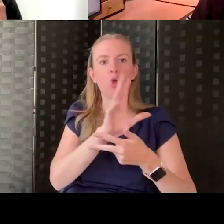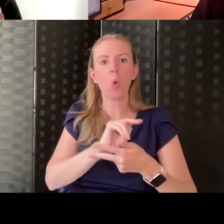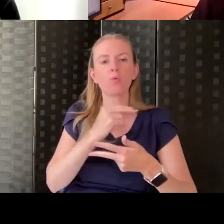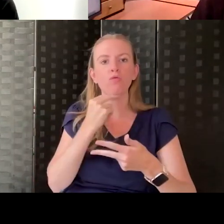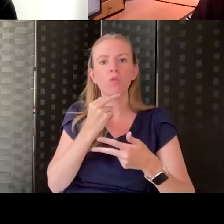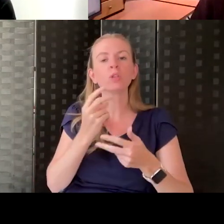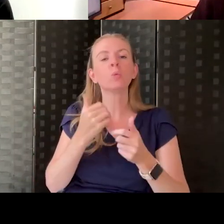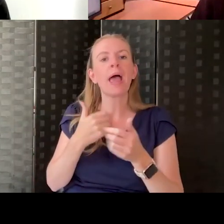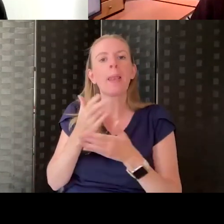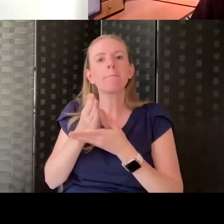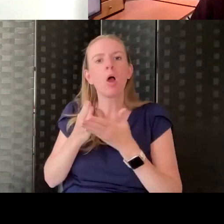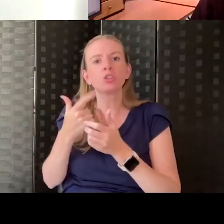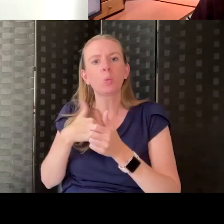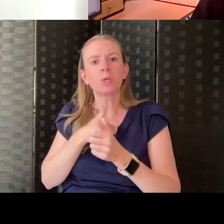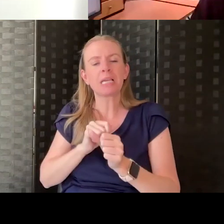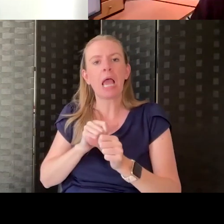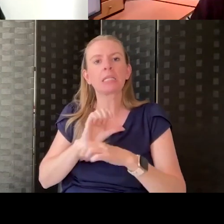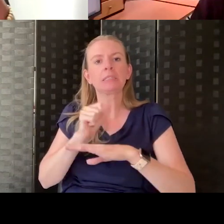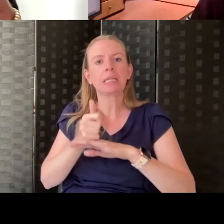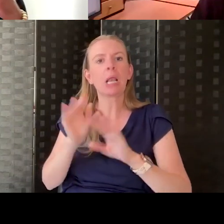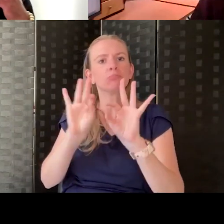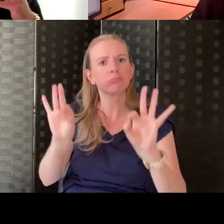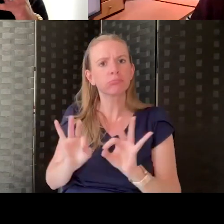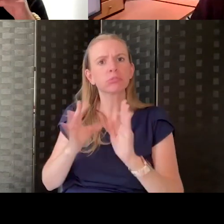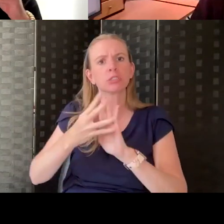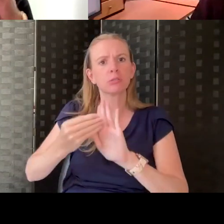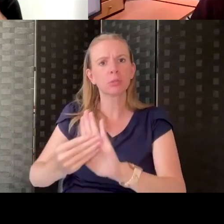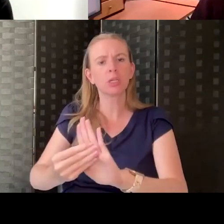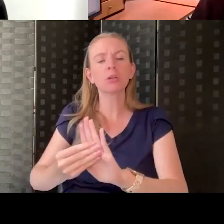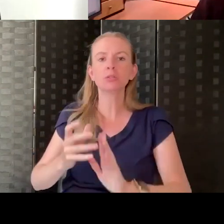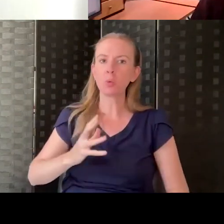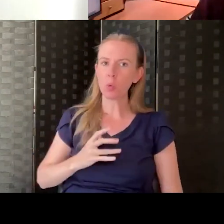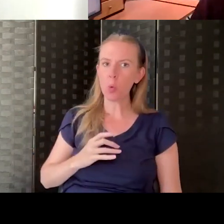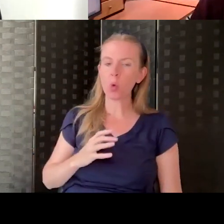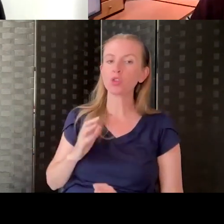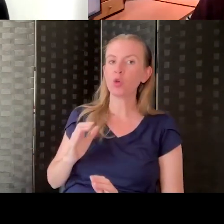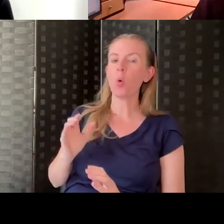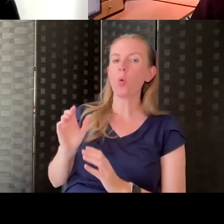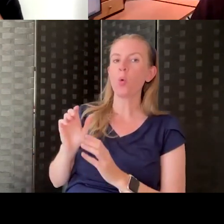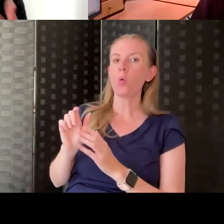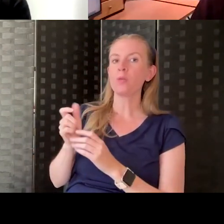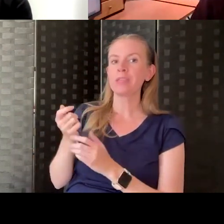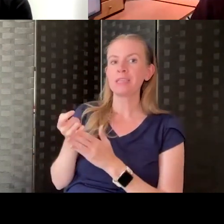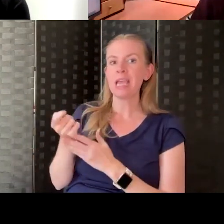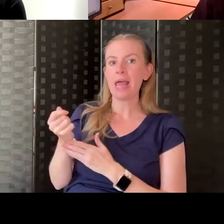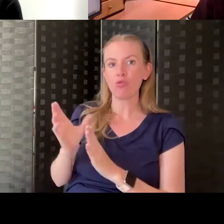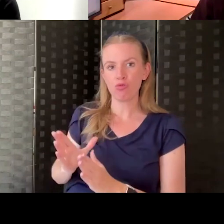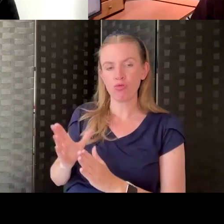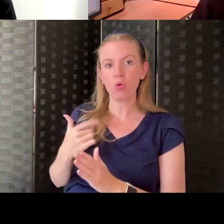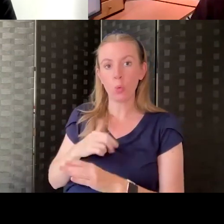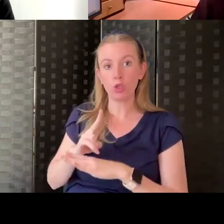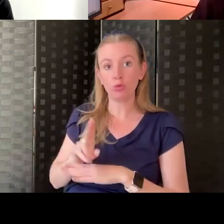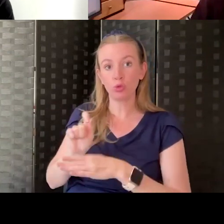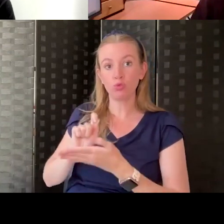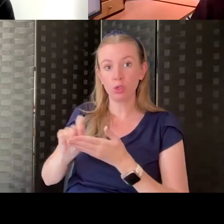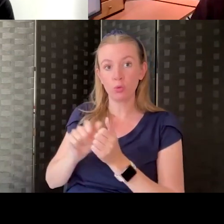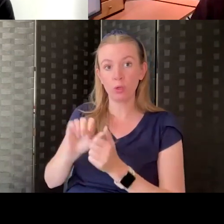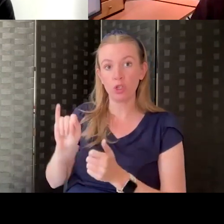that we could templatize. The editor we were using was written in JavaScript. It would allowed us to